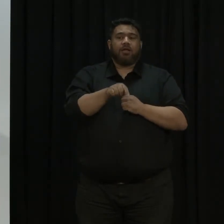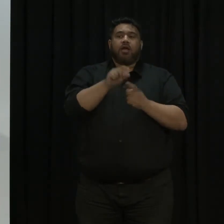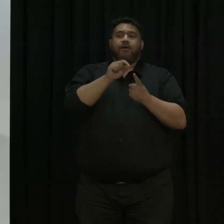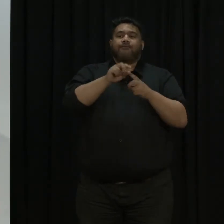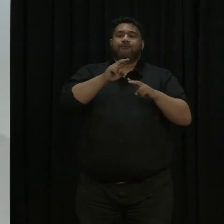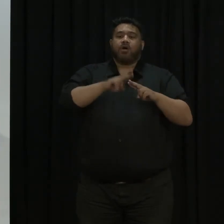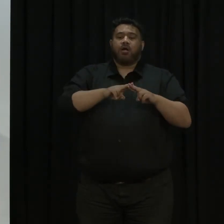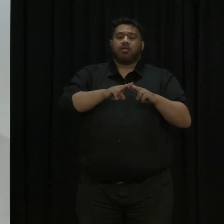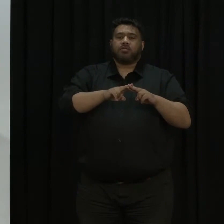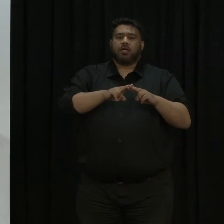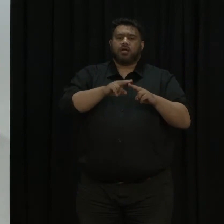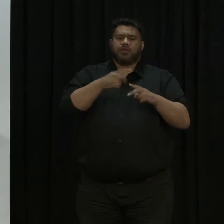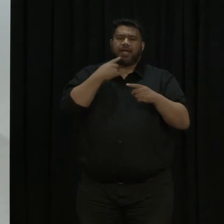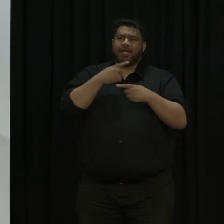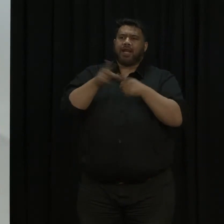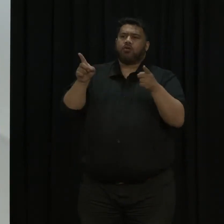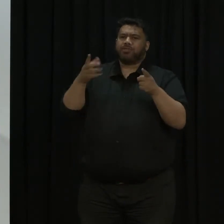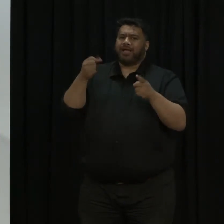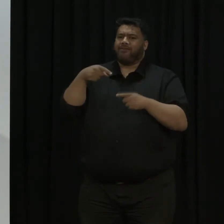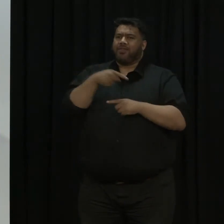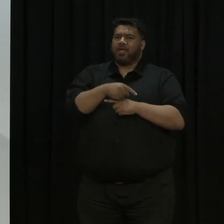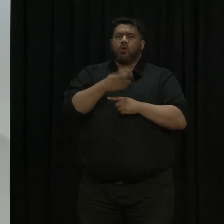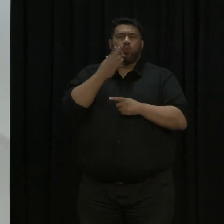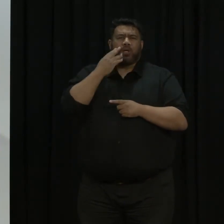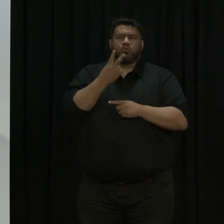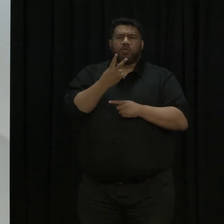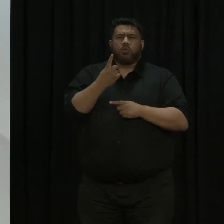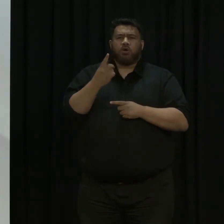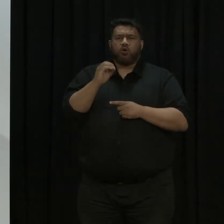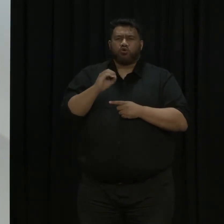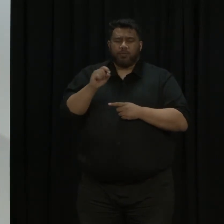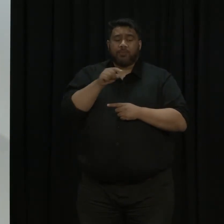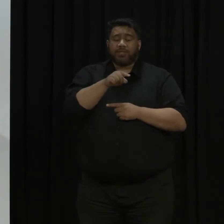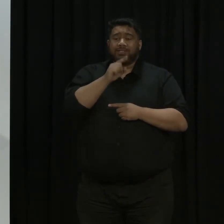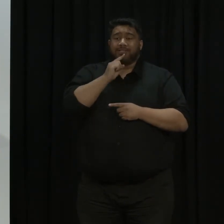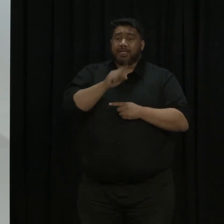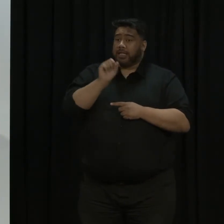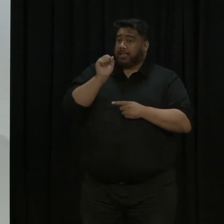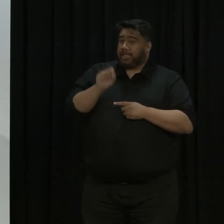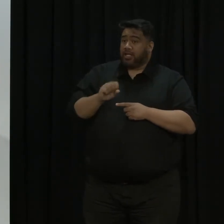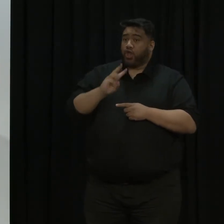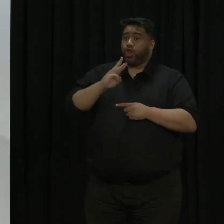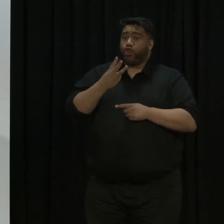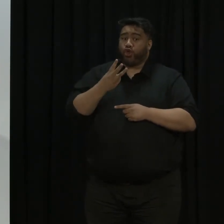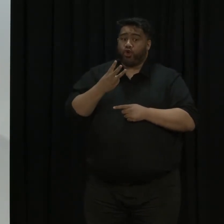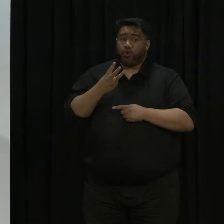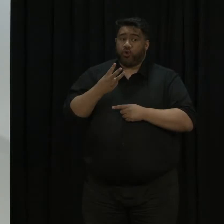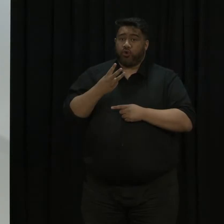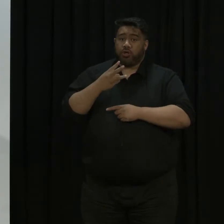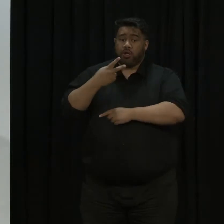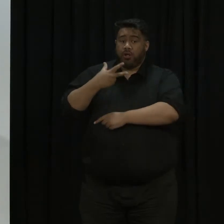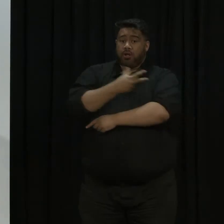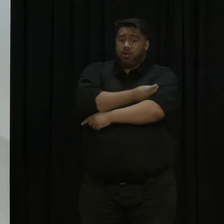there is only one randomised controlled trial of this, it wasn't published but publicised